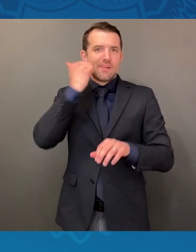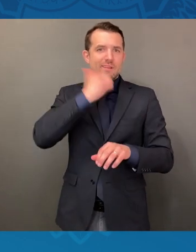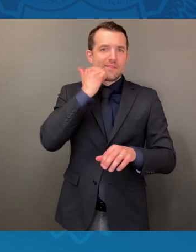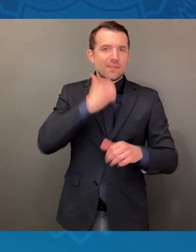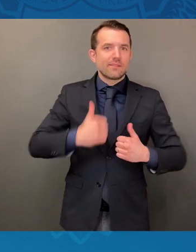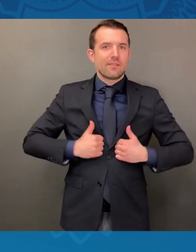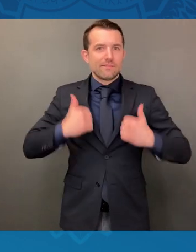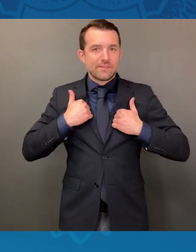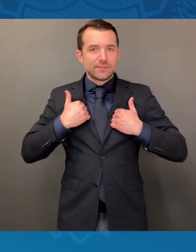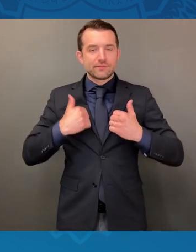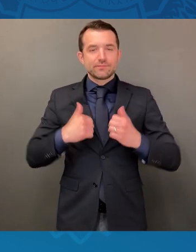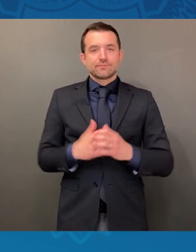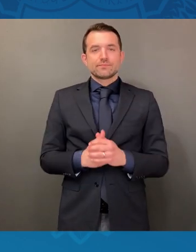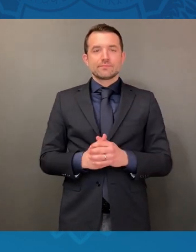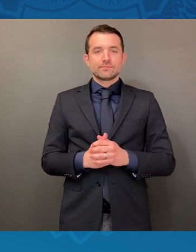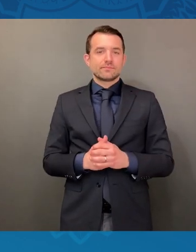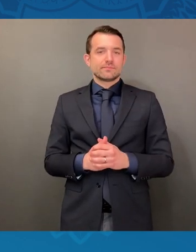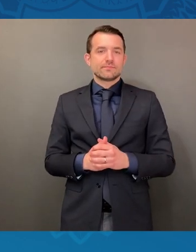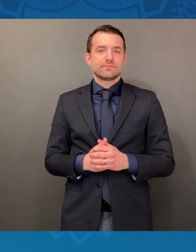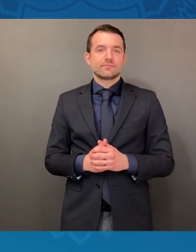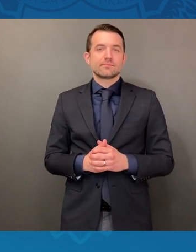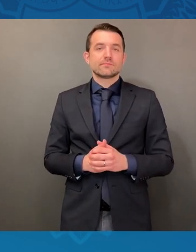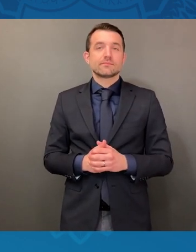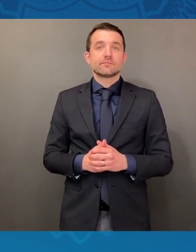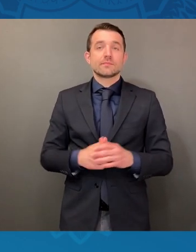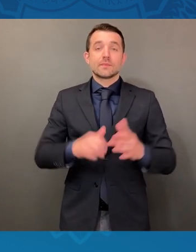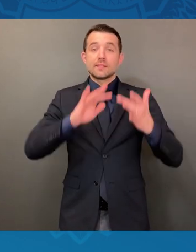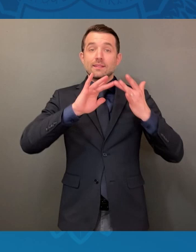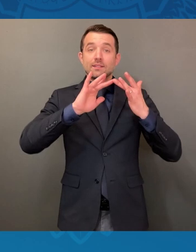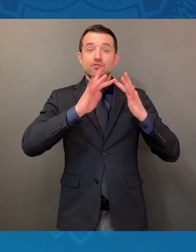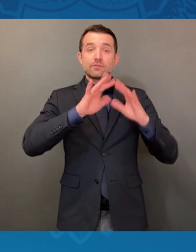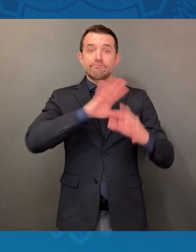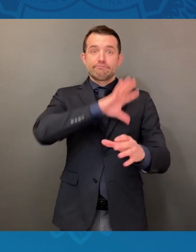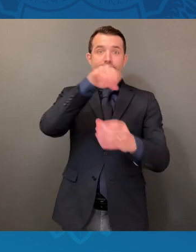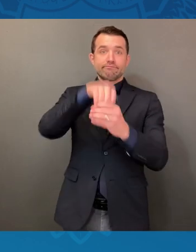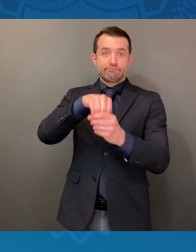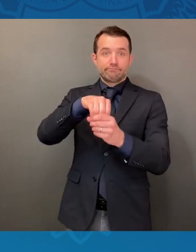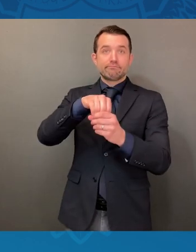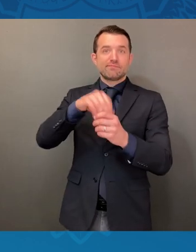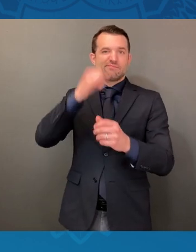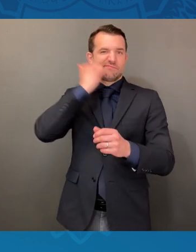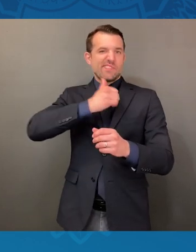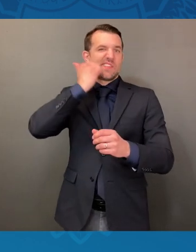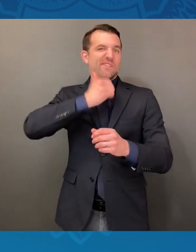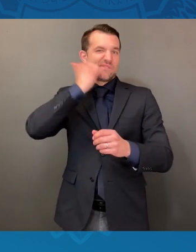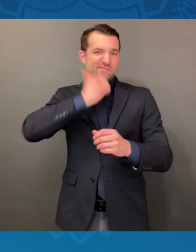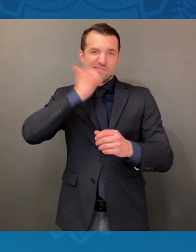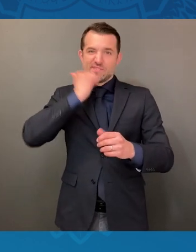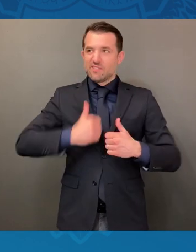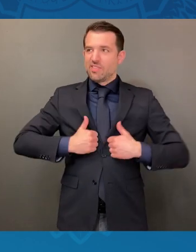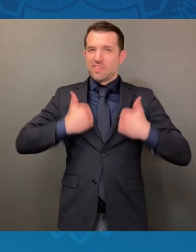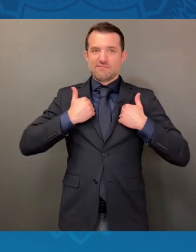It is an integrated part of our daily lives. And yet, by one estimate,